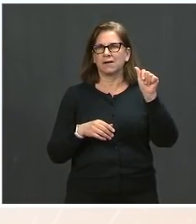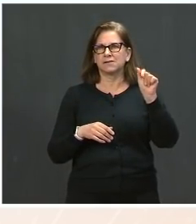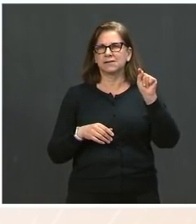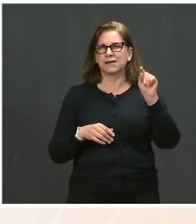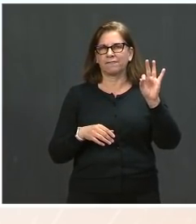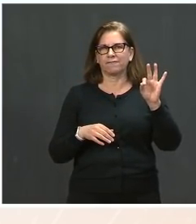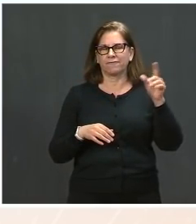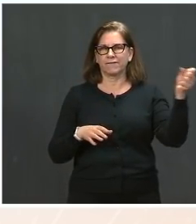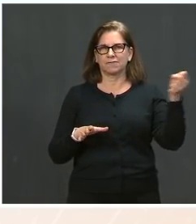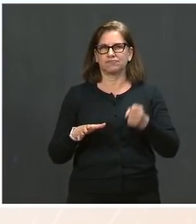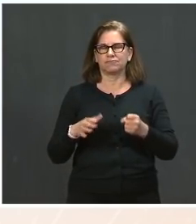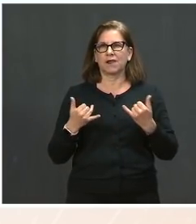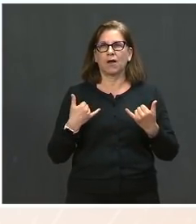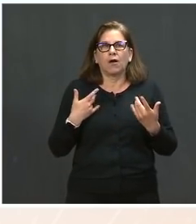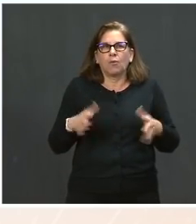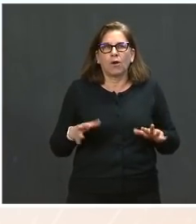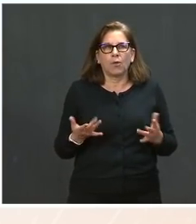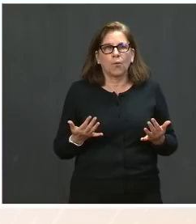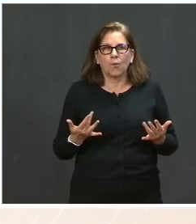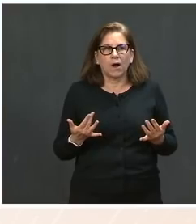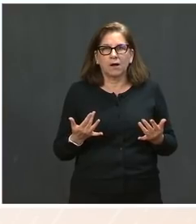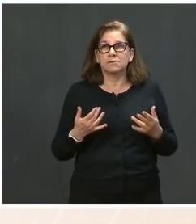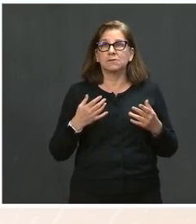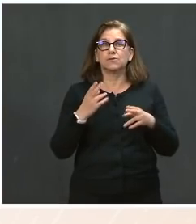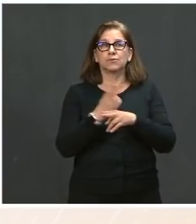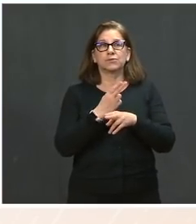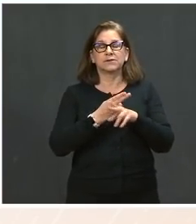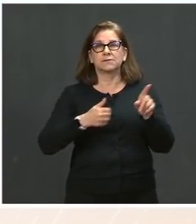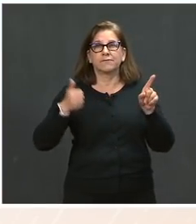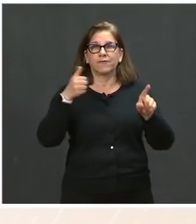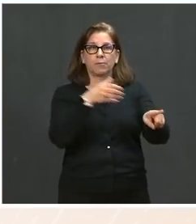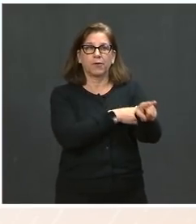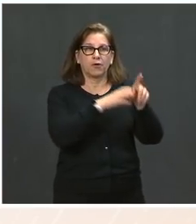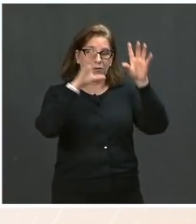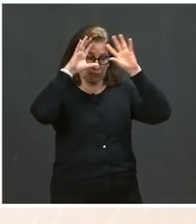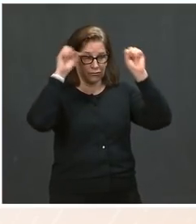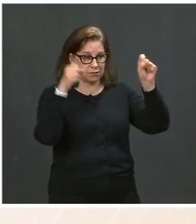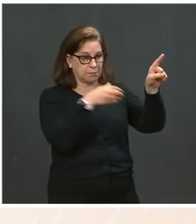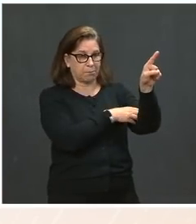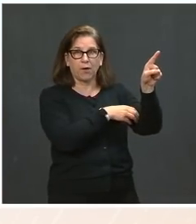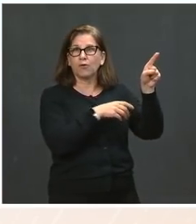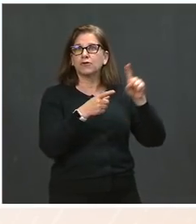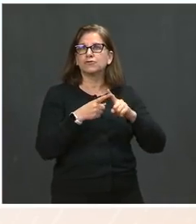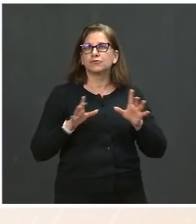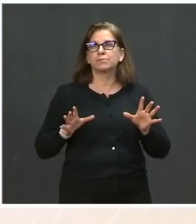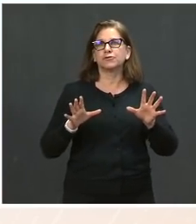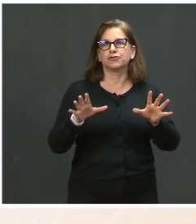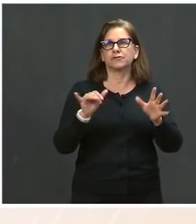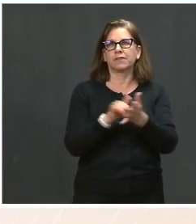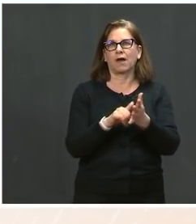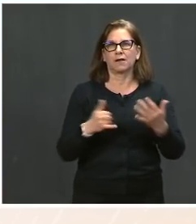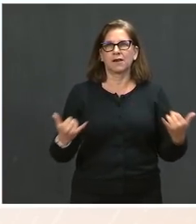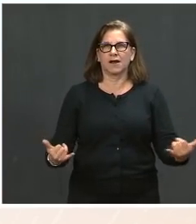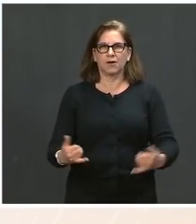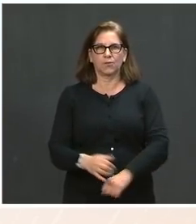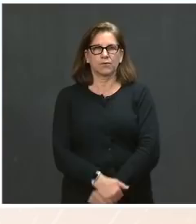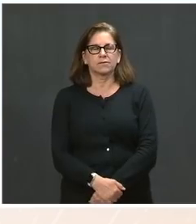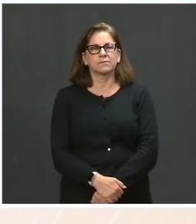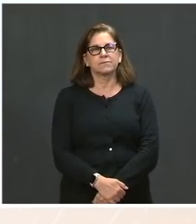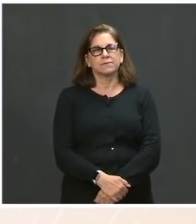the power of his presidency to take steps forward. The Press: Because this gets a little bit of what Zeke was getting at. I mean, we have a Jobs Cabinet now. We have face-to-face and Zoom meetings